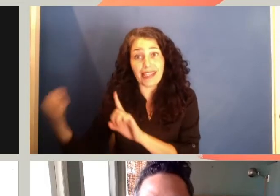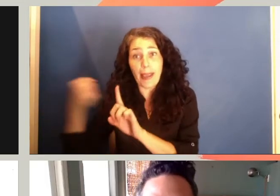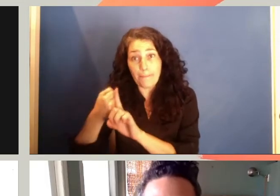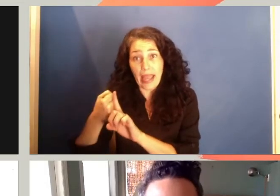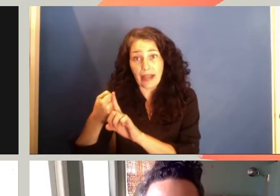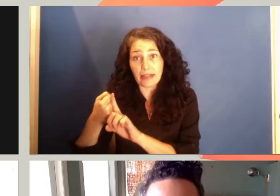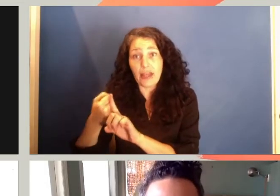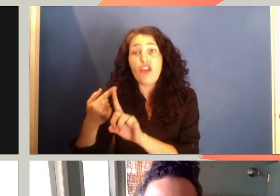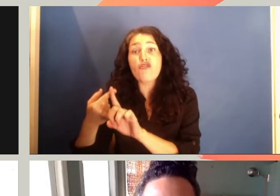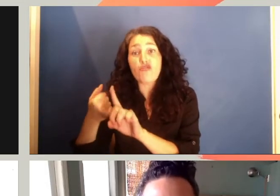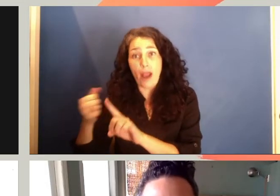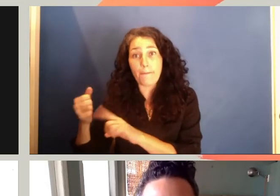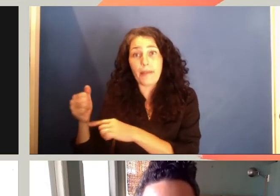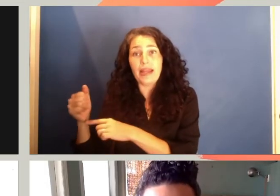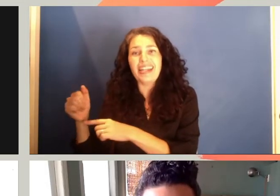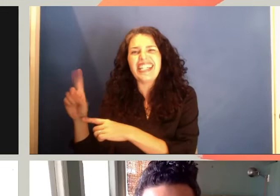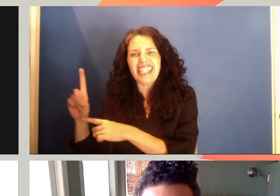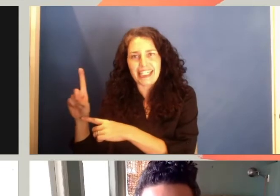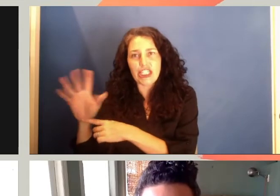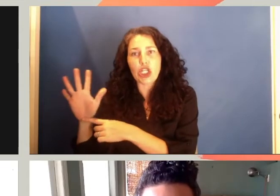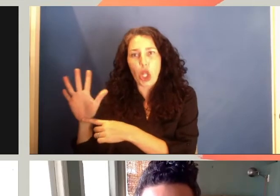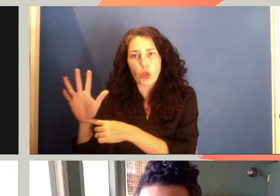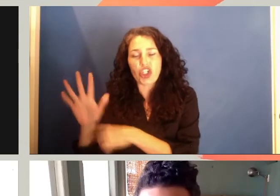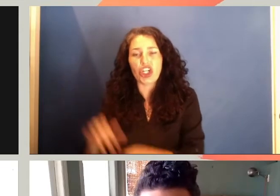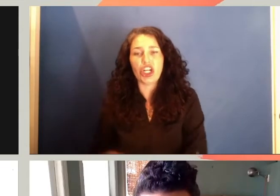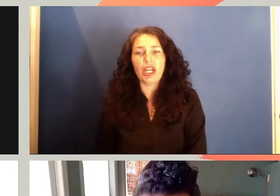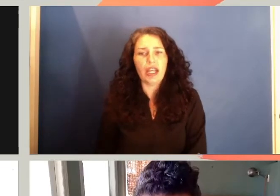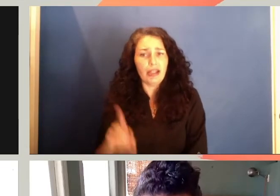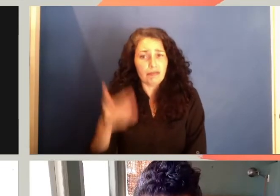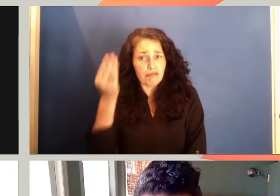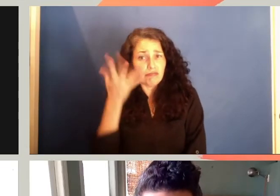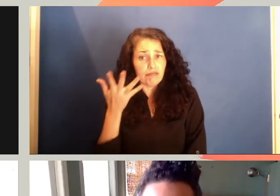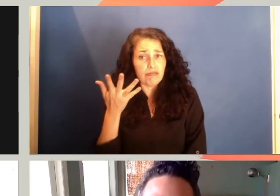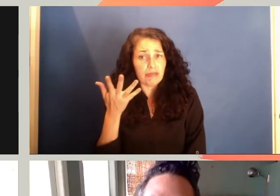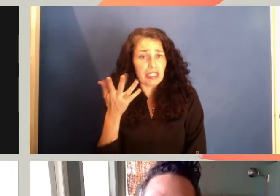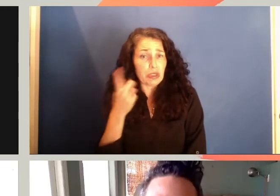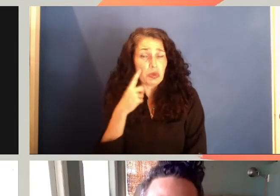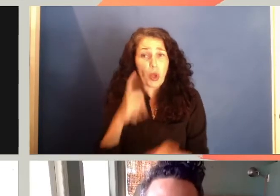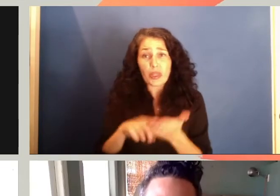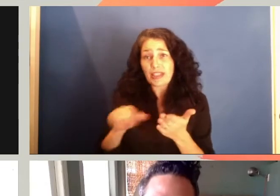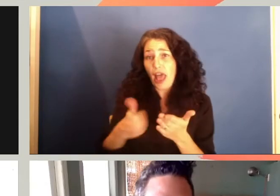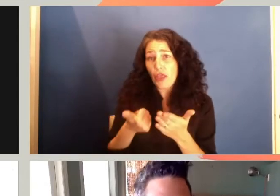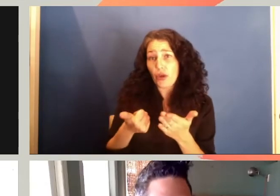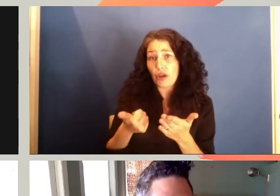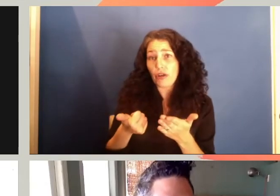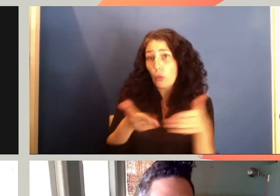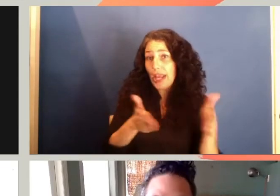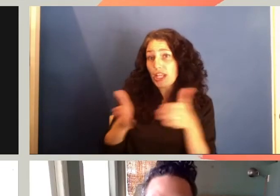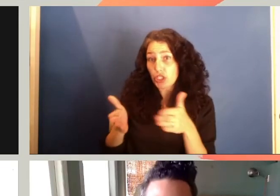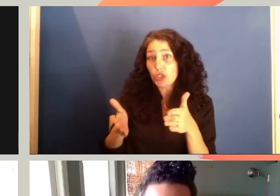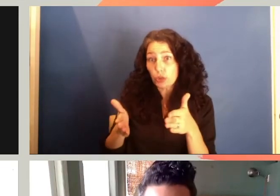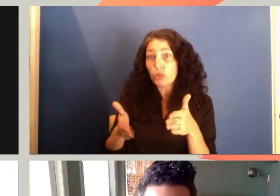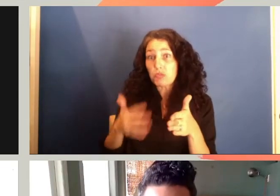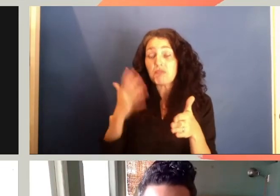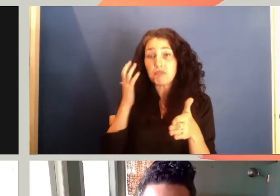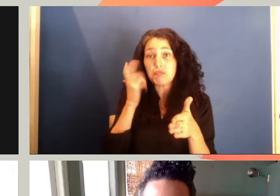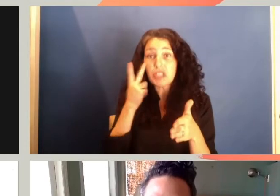I'm wondering if you could reflect on other ways that we've witnessed the impact already. I mean, of course, we want the film to be seen,